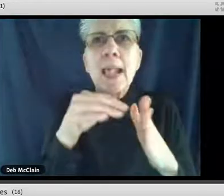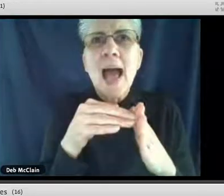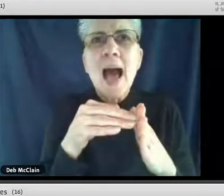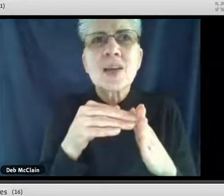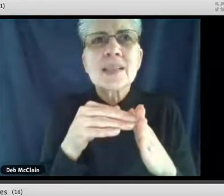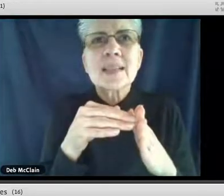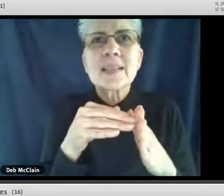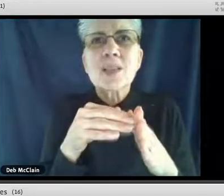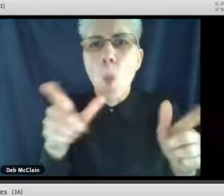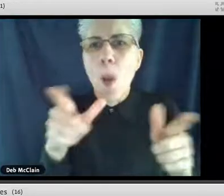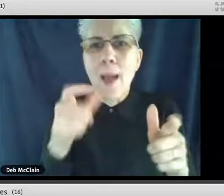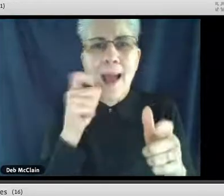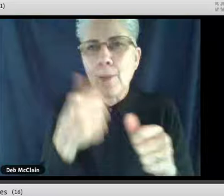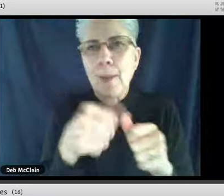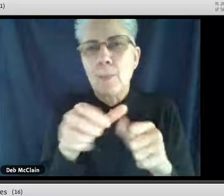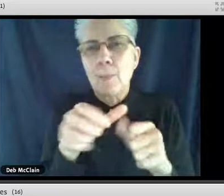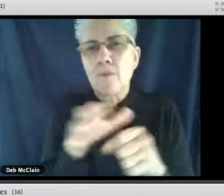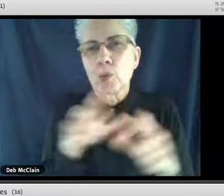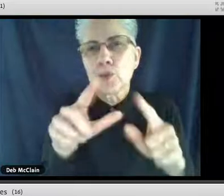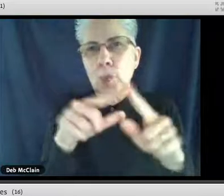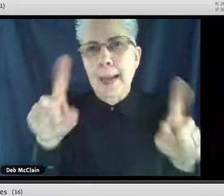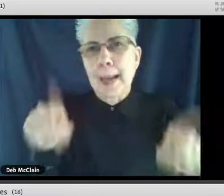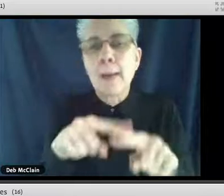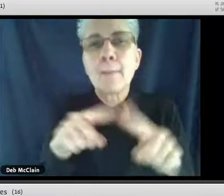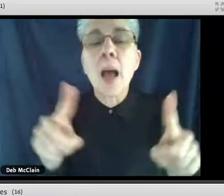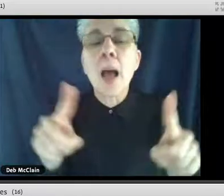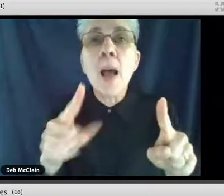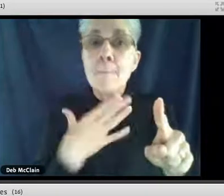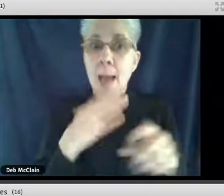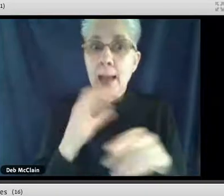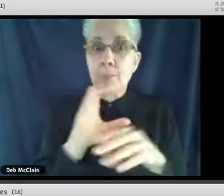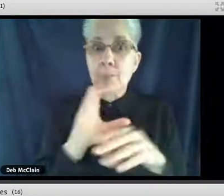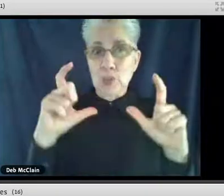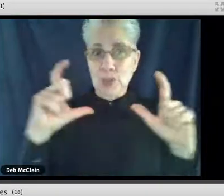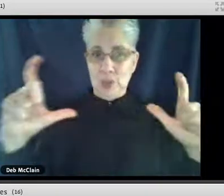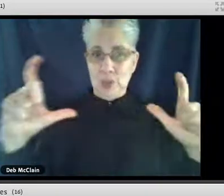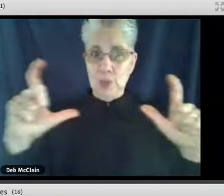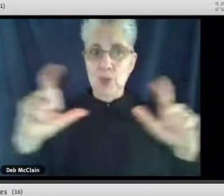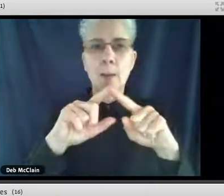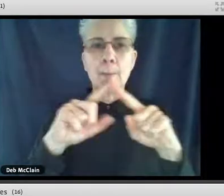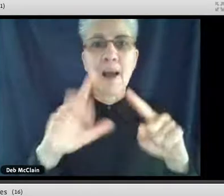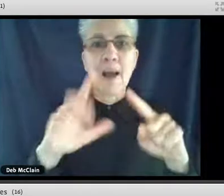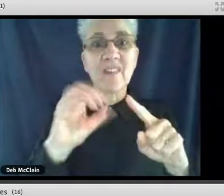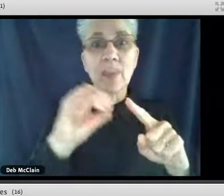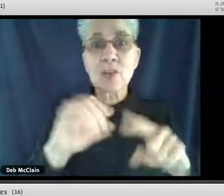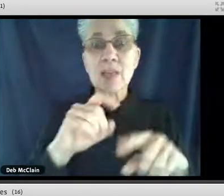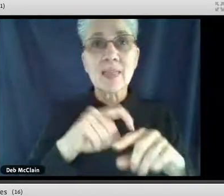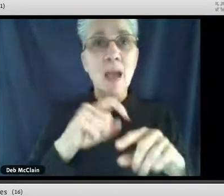I don't ever have a full screen, but my computer is huge, but 50 percent of the time, I'm probably accessing materials